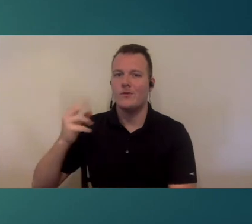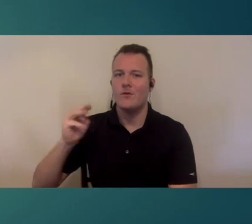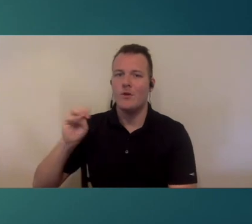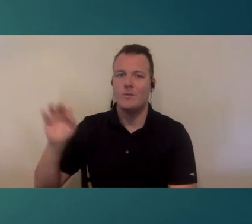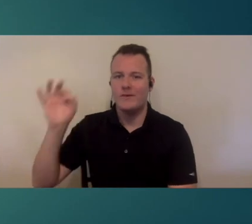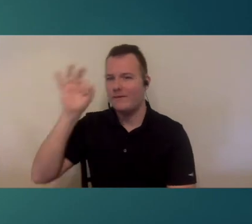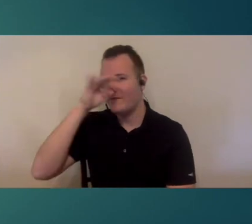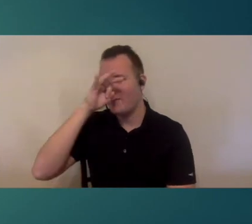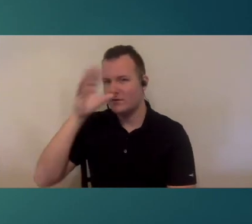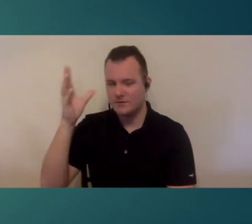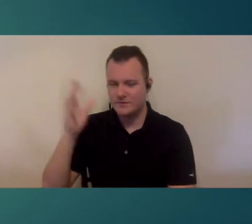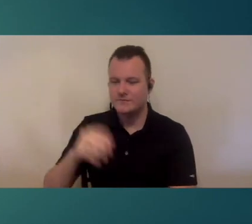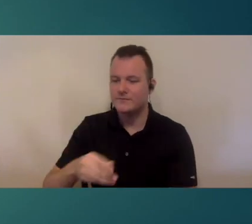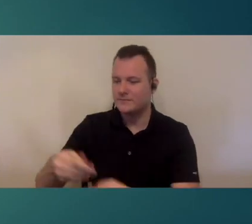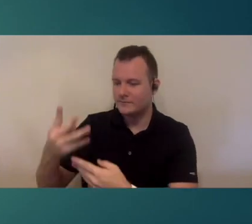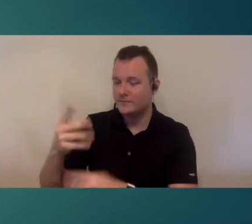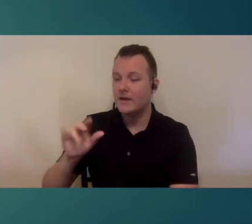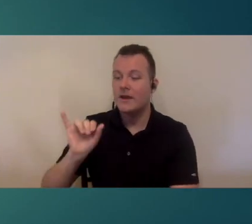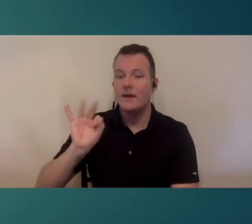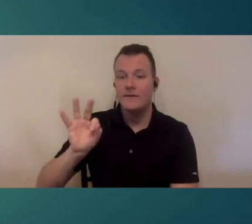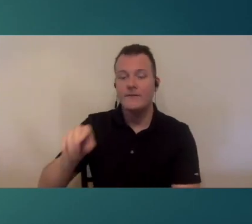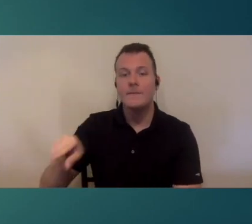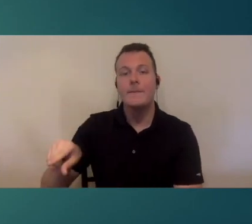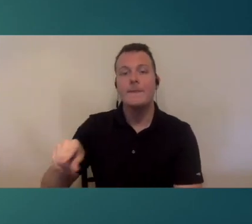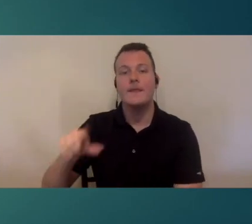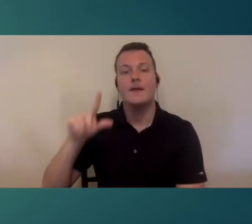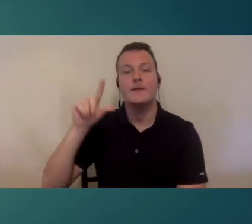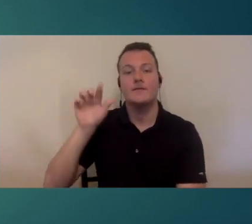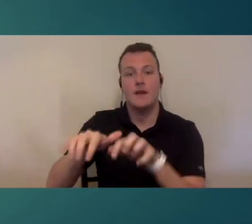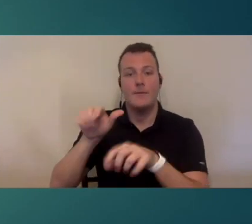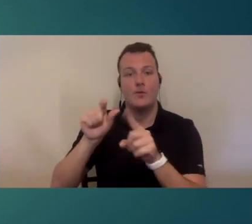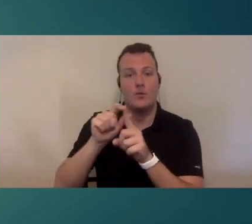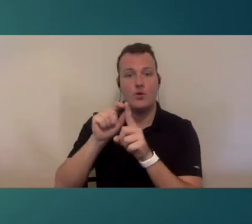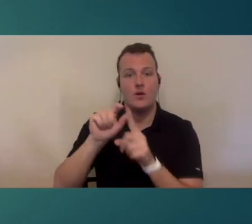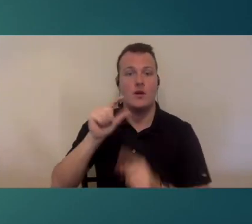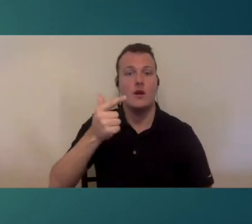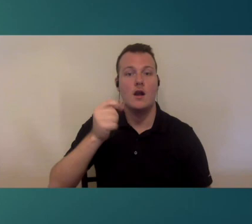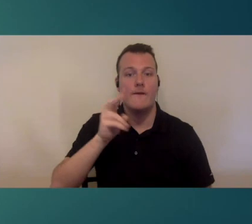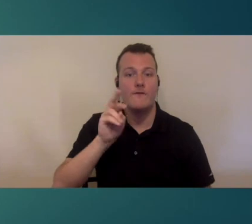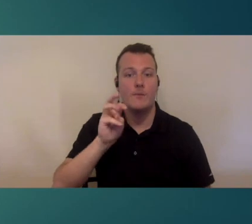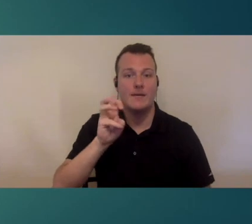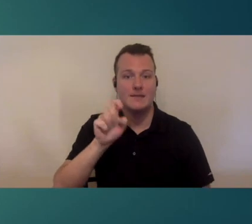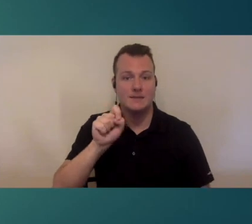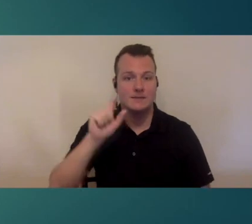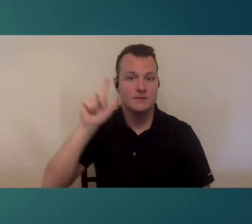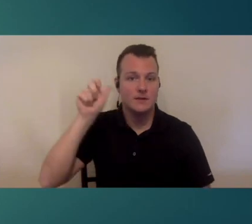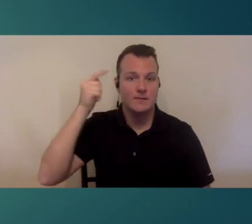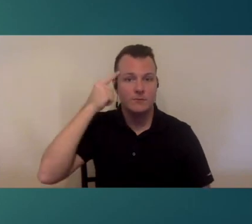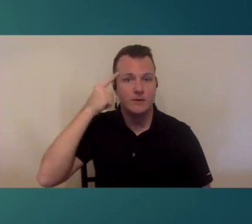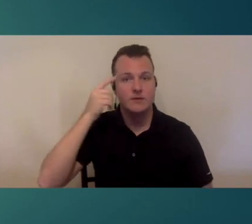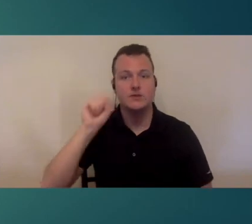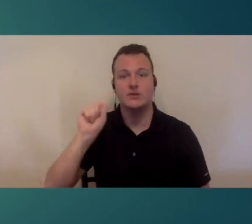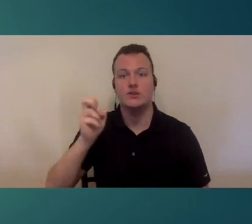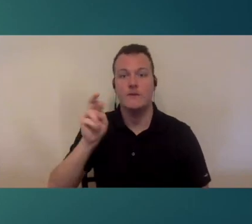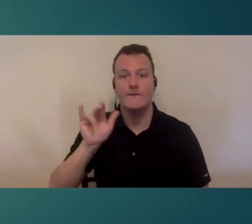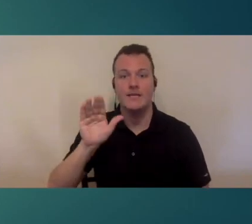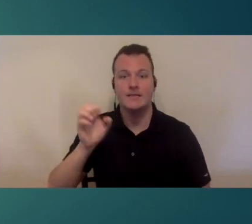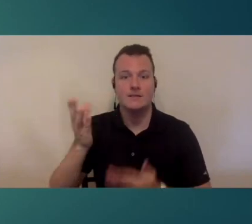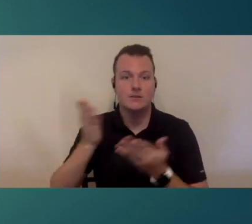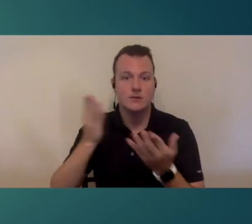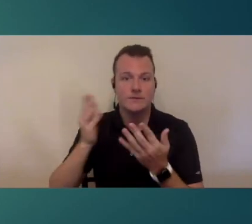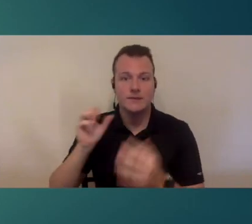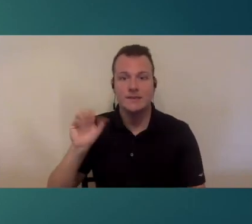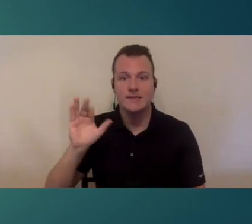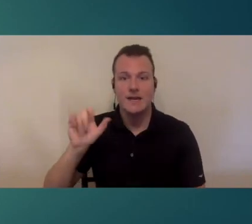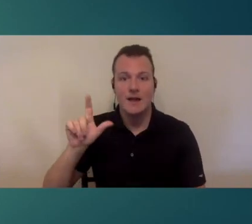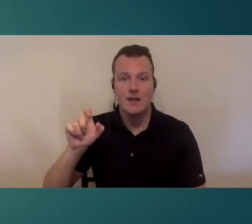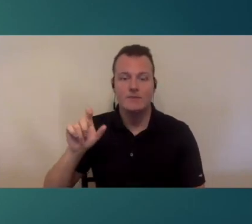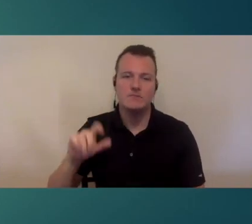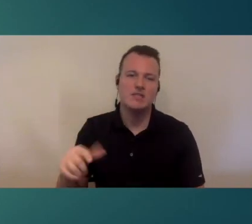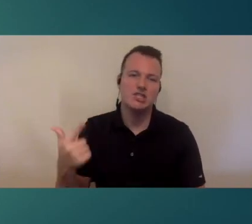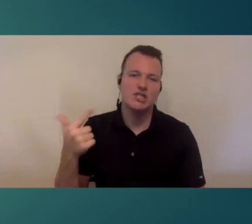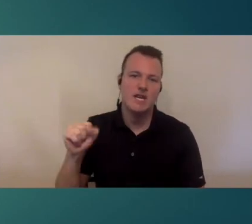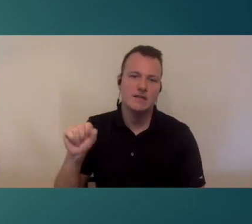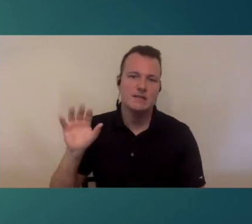at the moment, and if you type in 'government services scale' like 'gs-9,' you